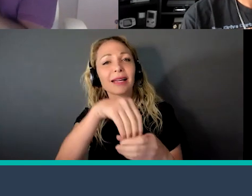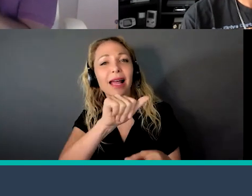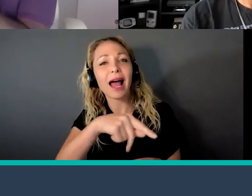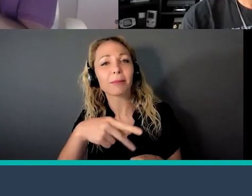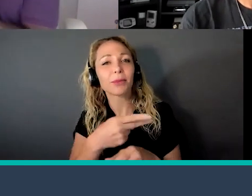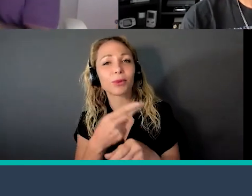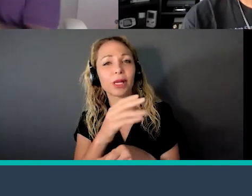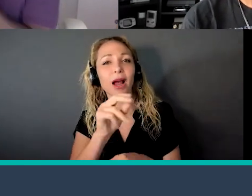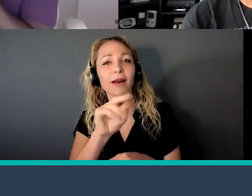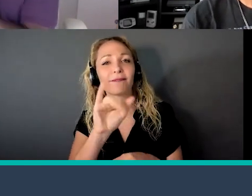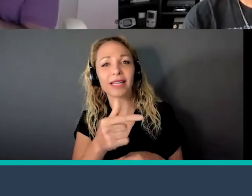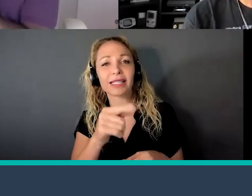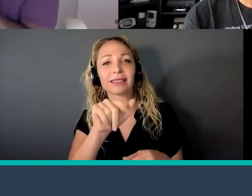AND COPYING ALL OF THAT OVER INTO HubSpot.